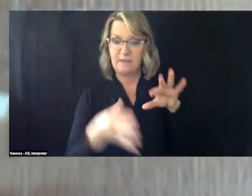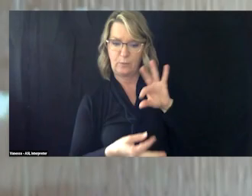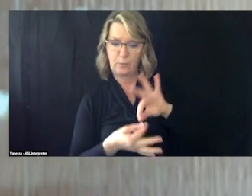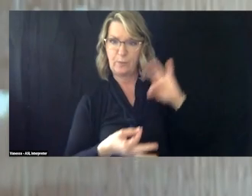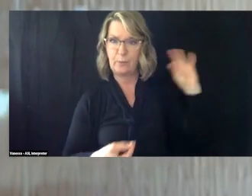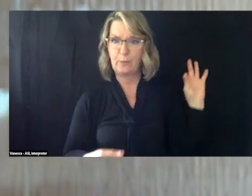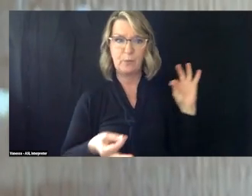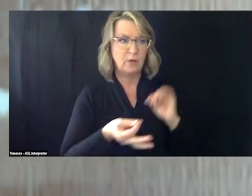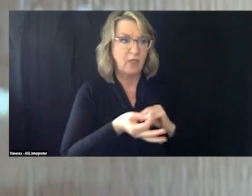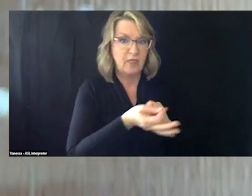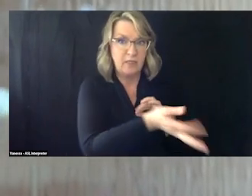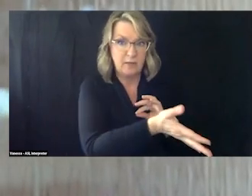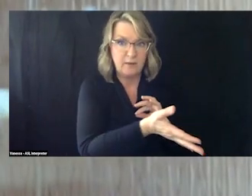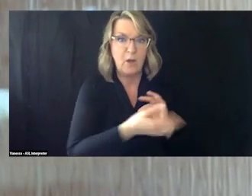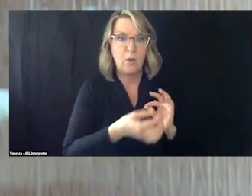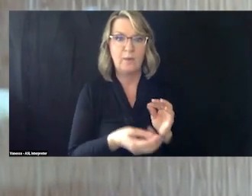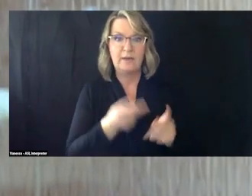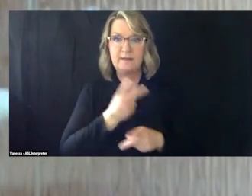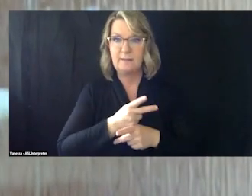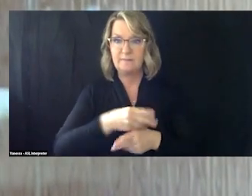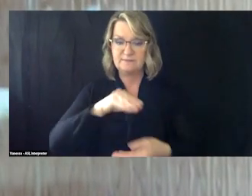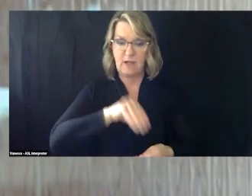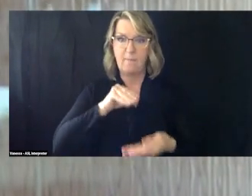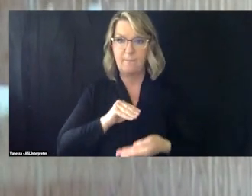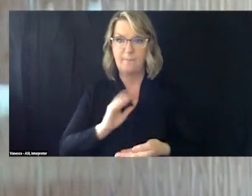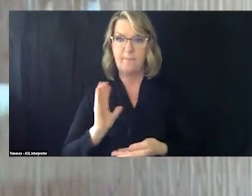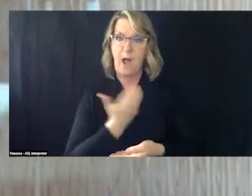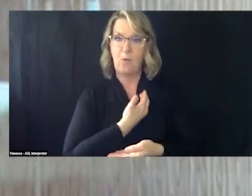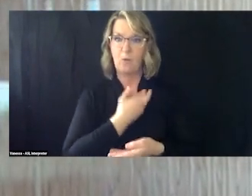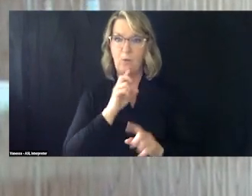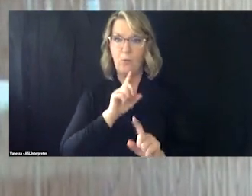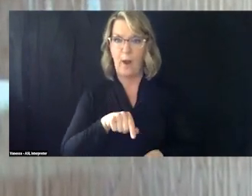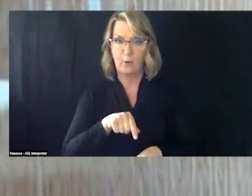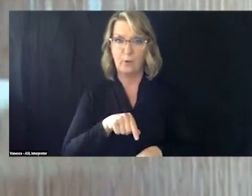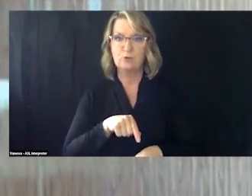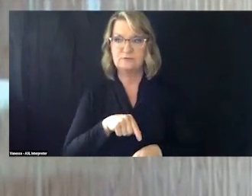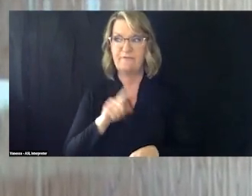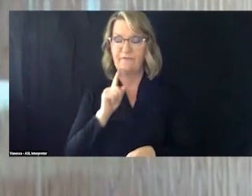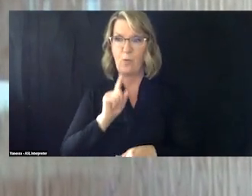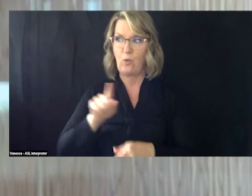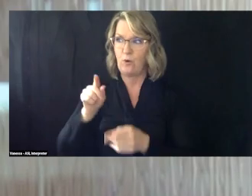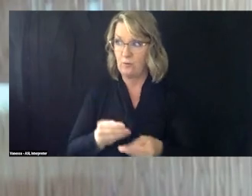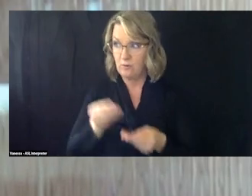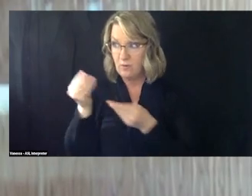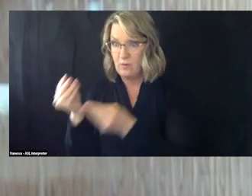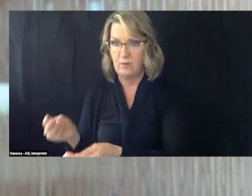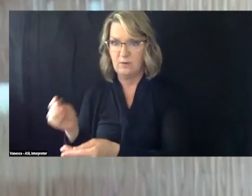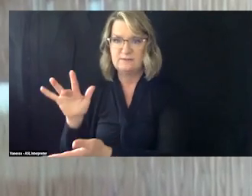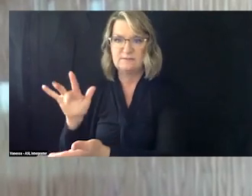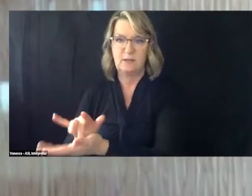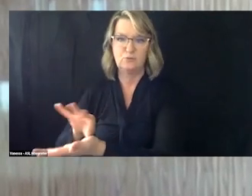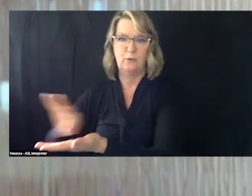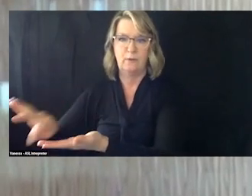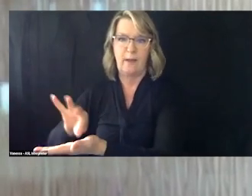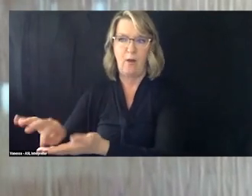workers one of these forms and then we take the top form for our records at Central Count facility